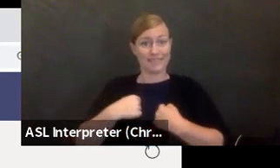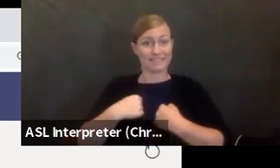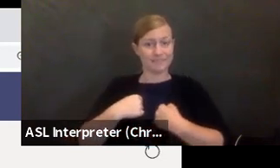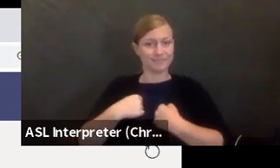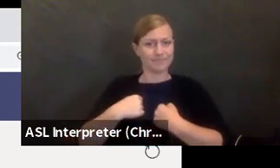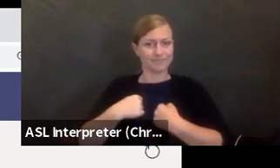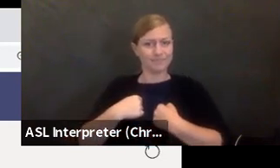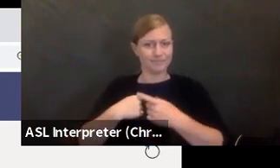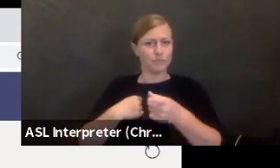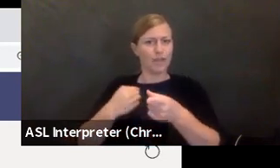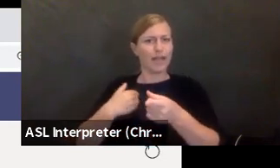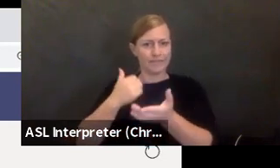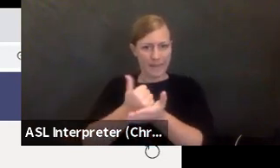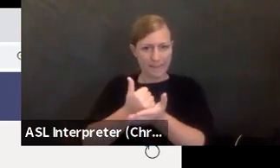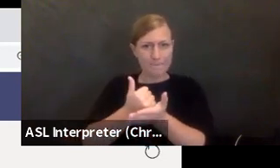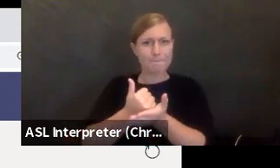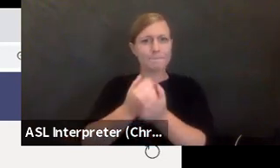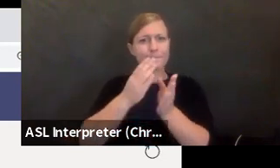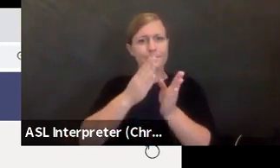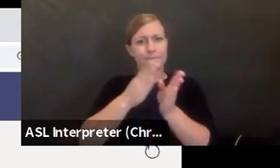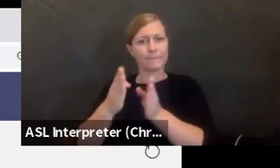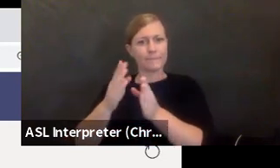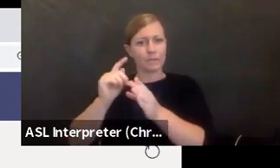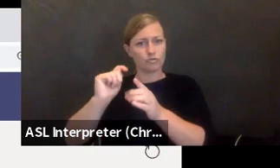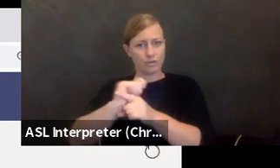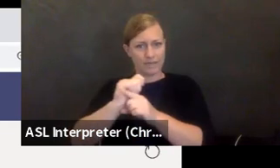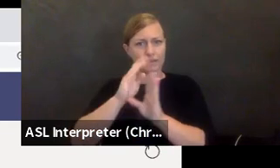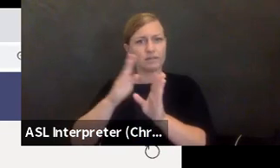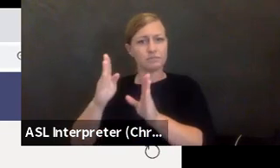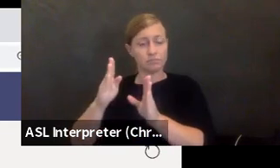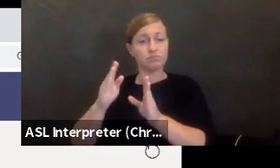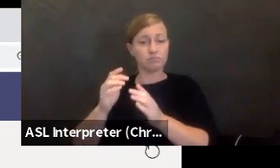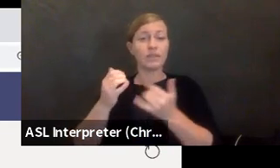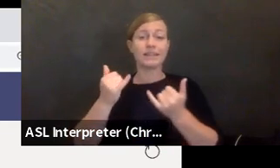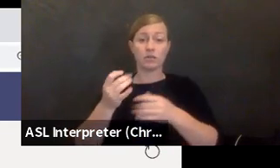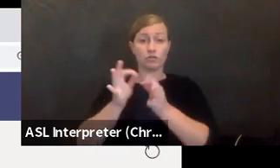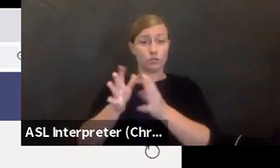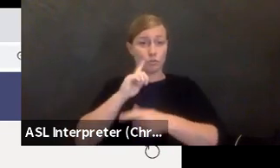just did was getting attention with @mentions. He did an @ to me, an directly messaged me.